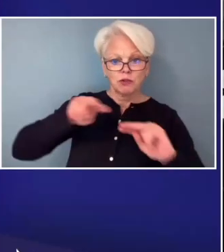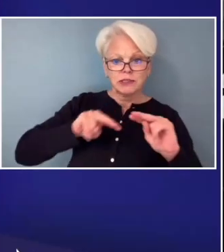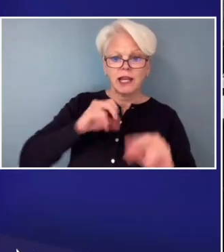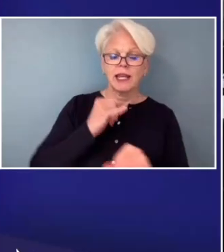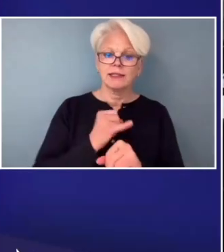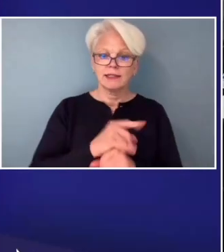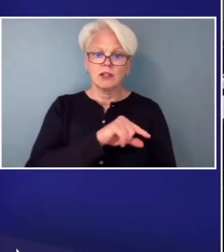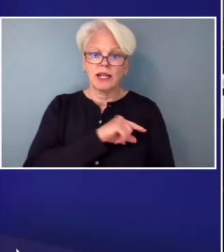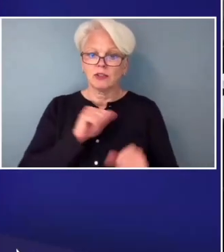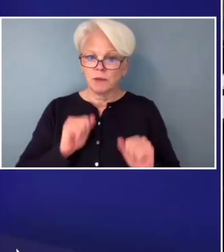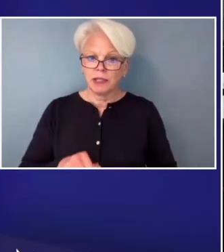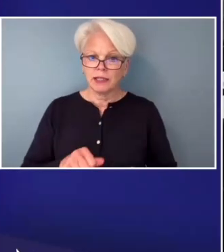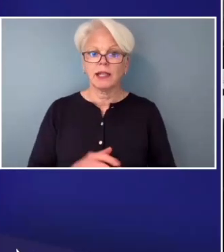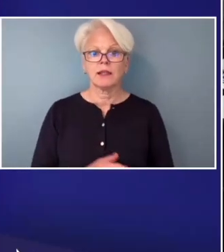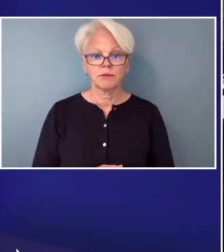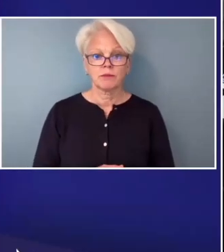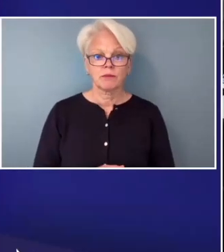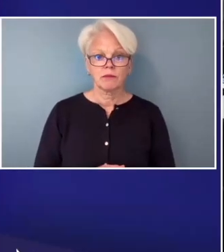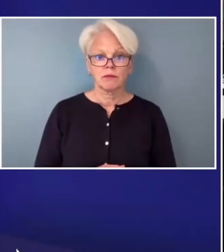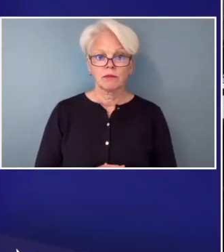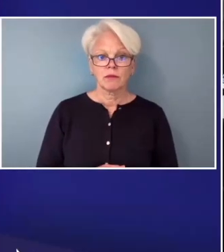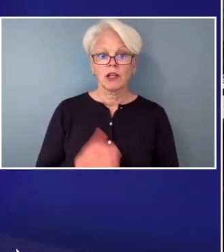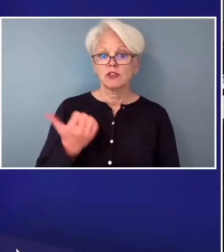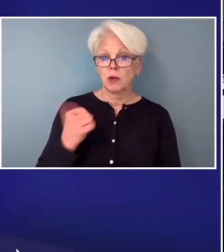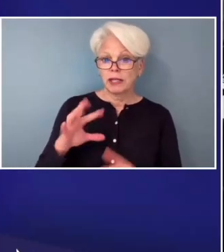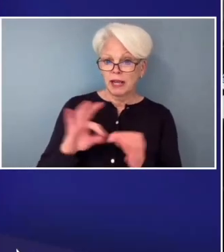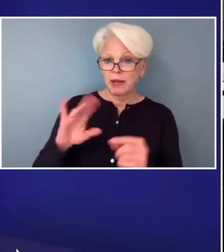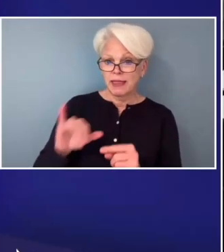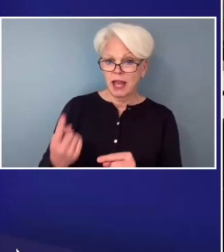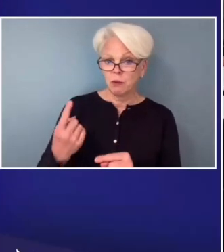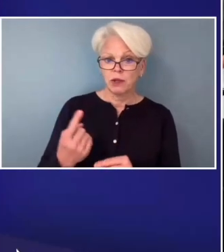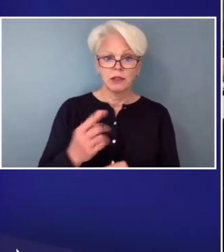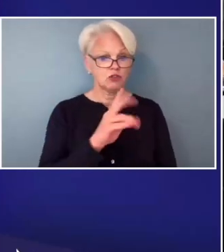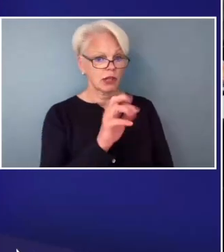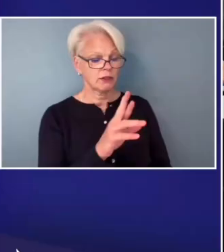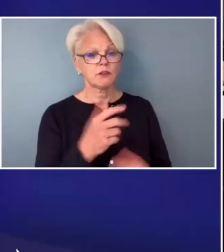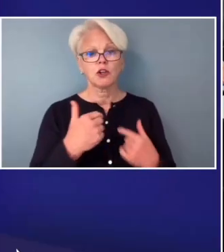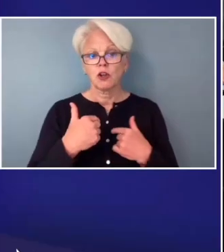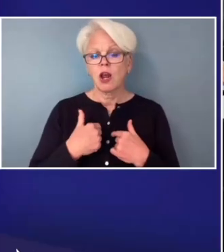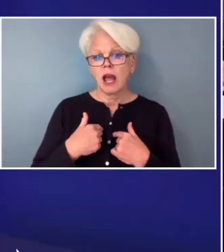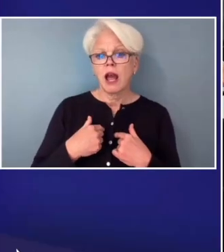Does anyone have a comment on that particular one? Jennifer? I do, because I know, um, I support